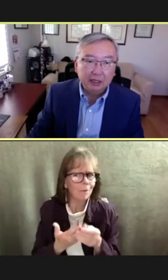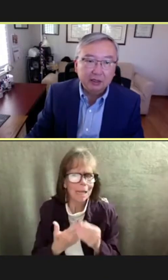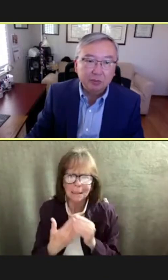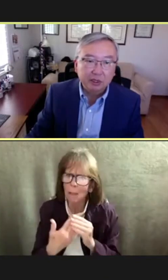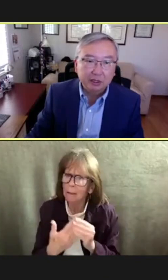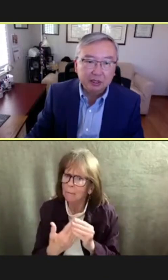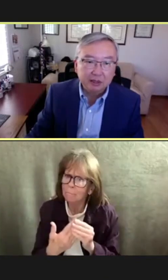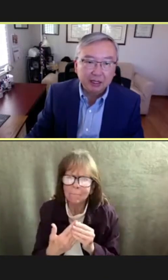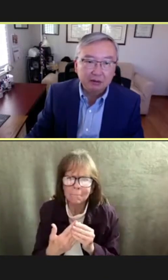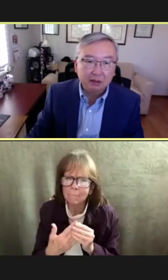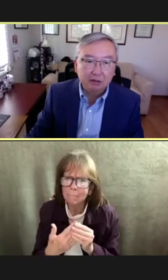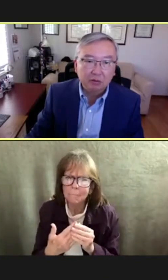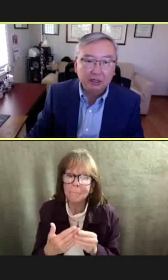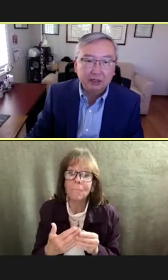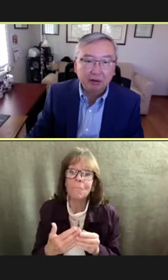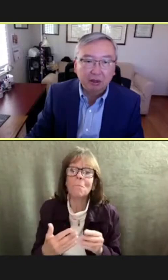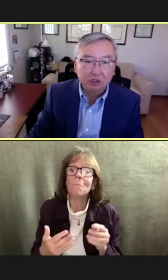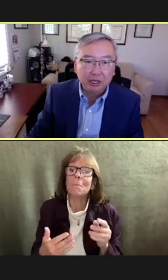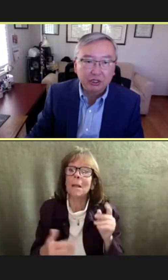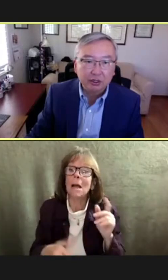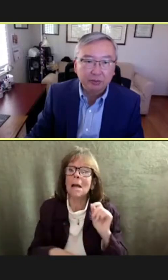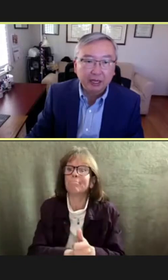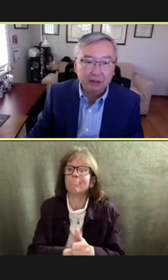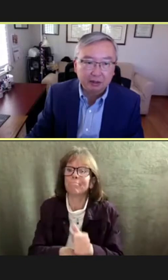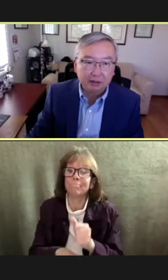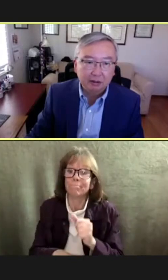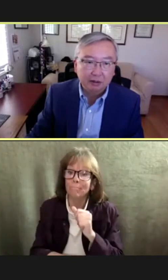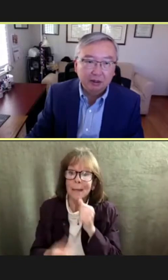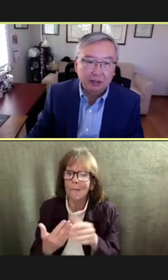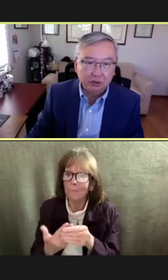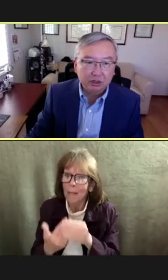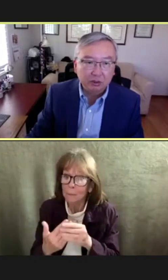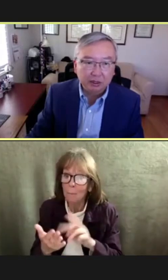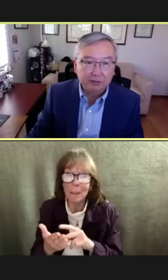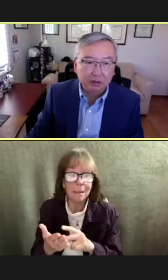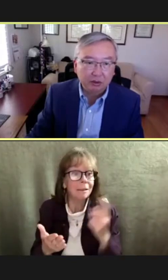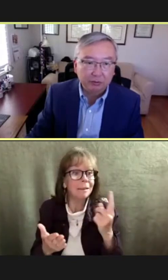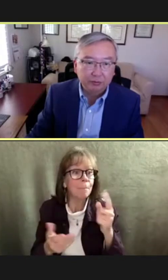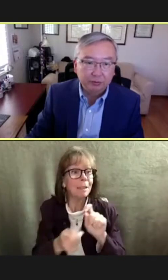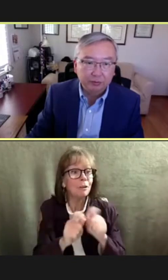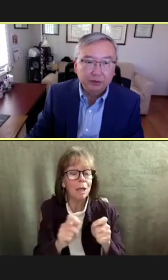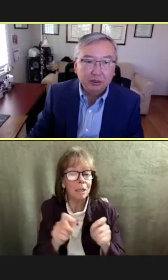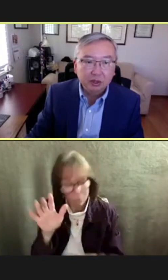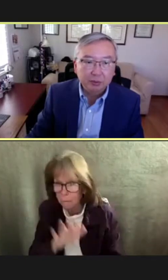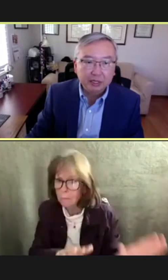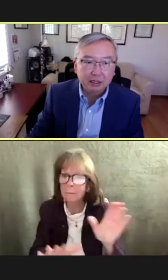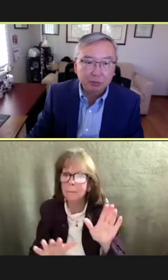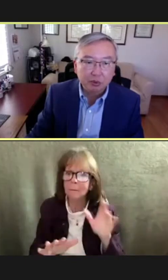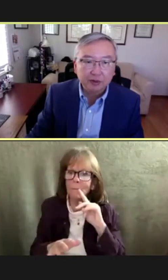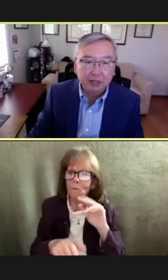And because of that, when there are change in plans, it's going to be difficult. So basically,